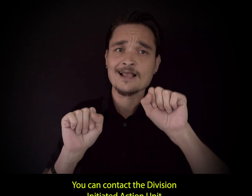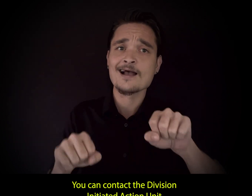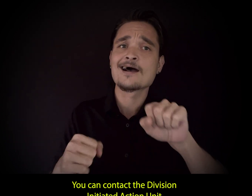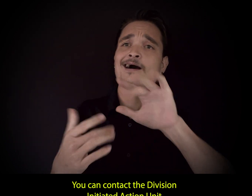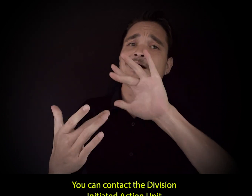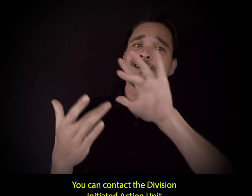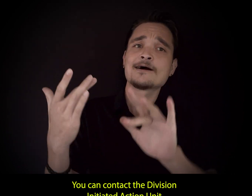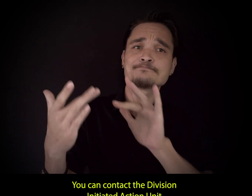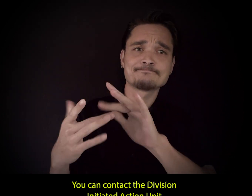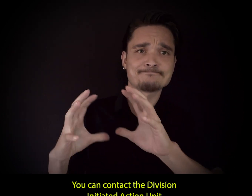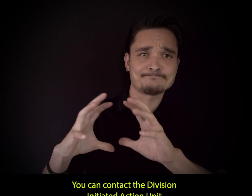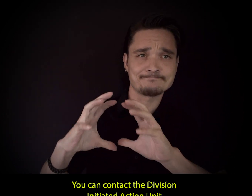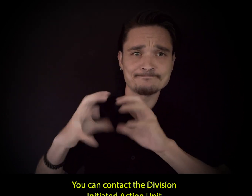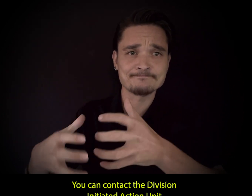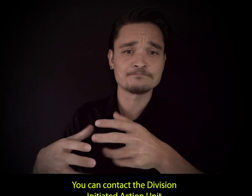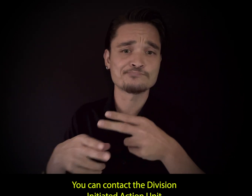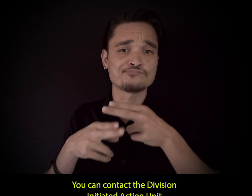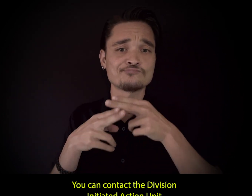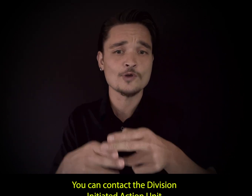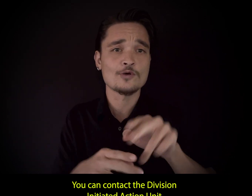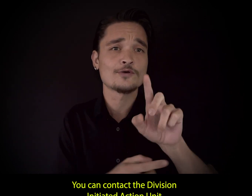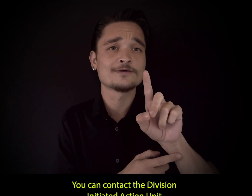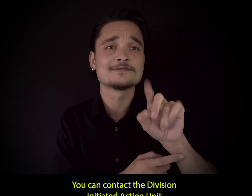You can contact the Division Initiated Action Unit